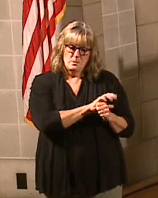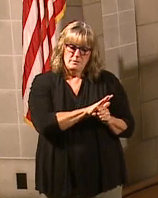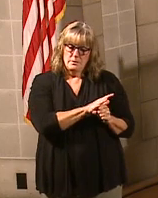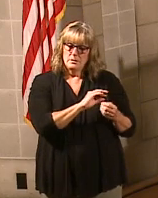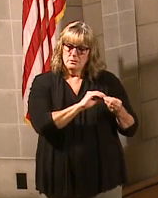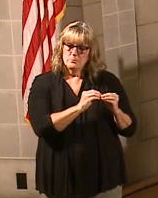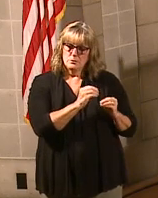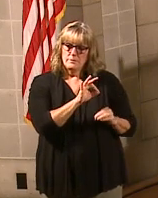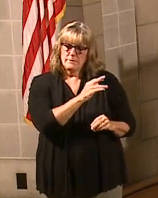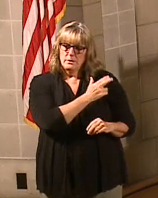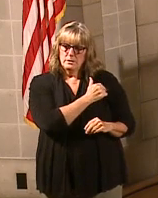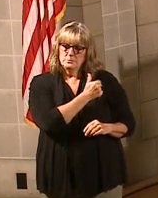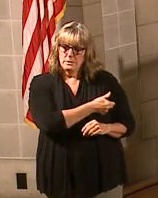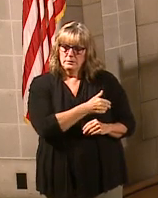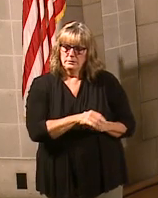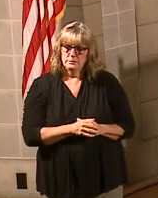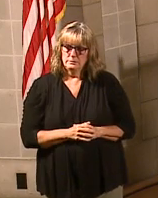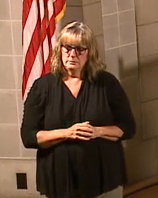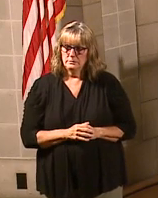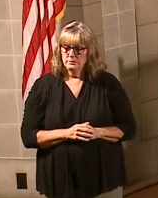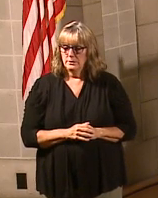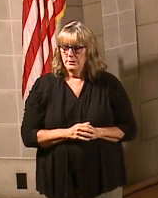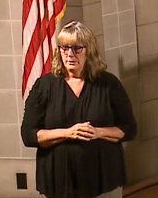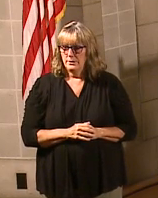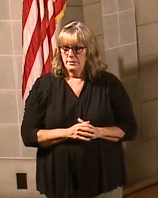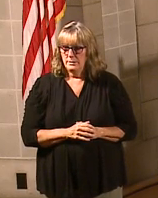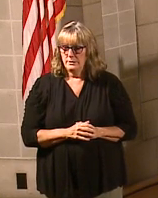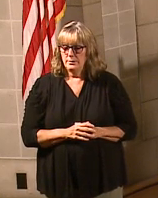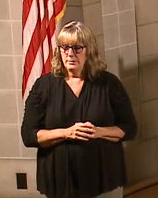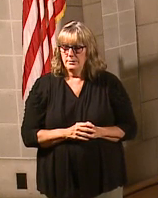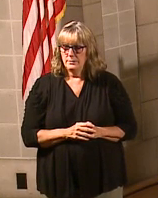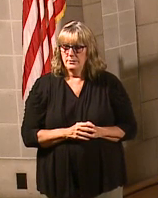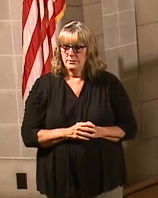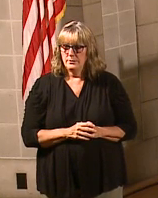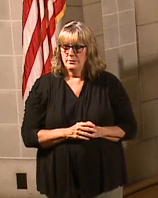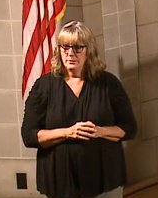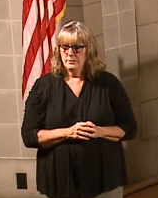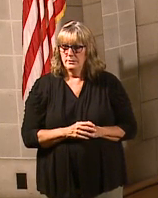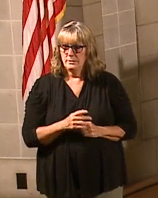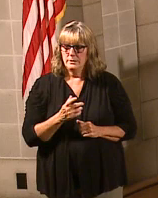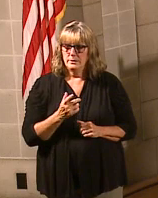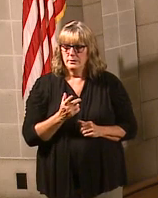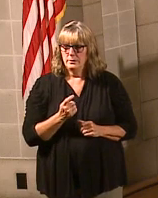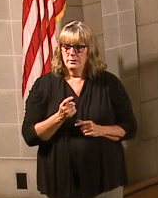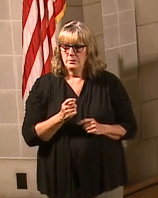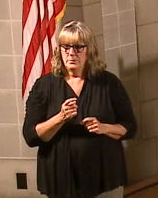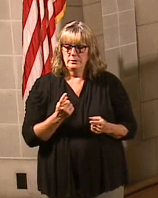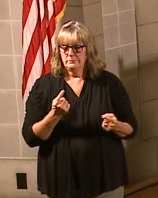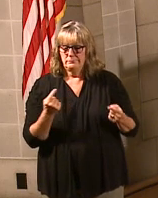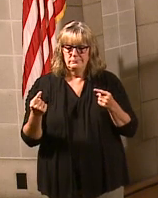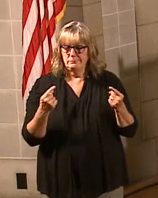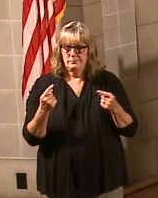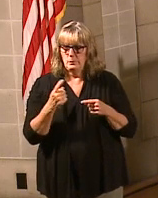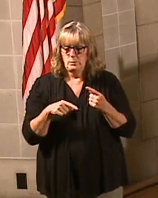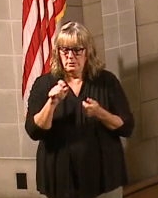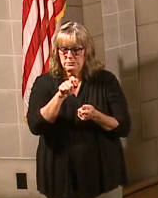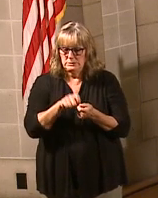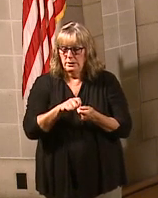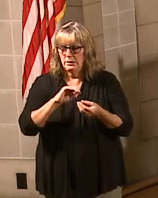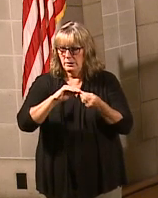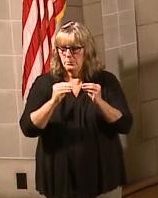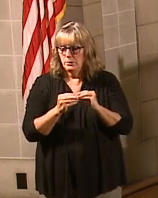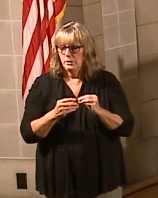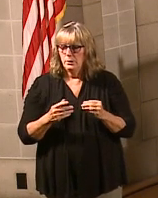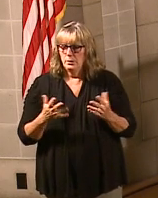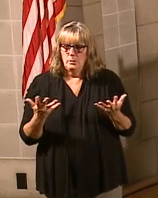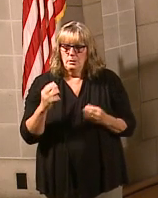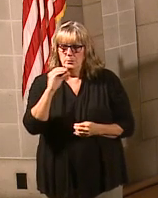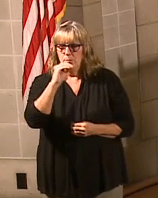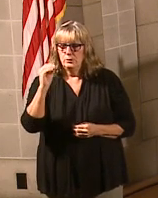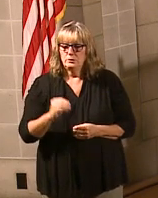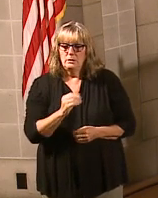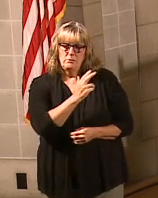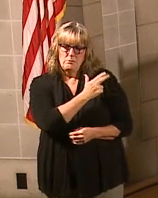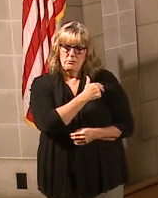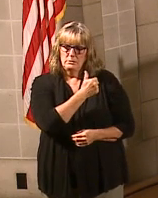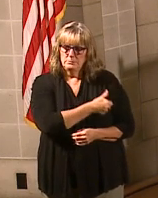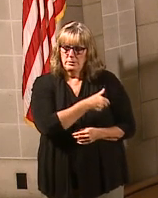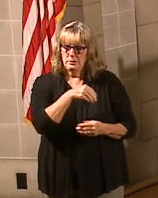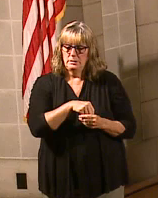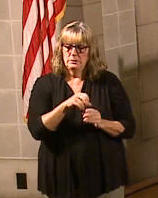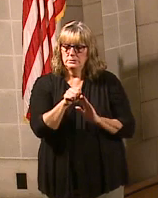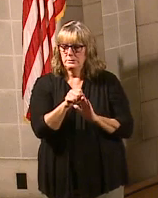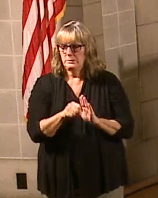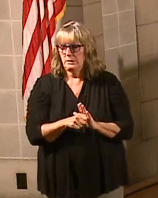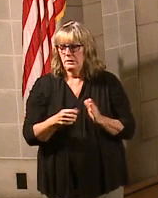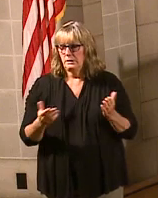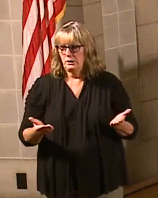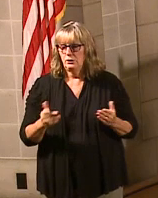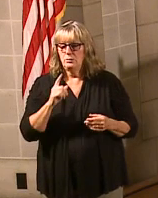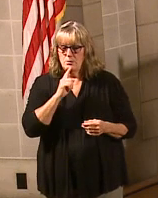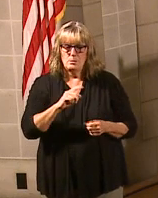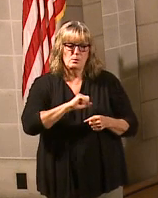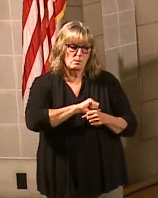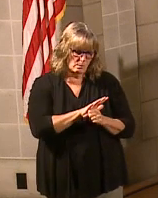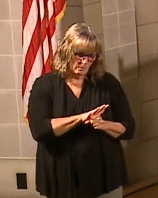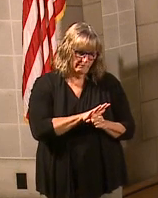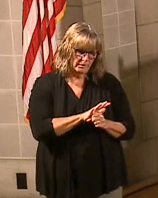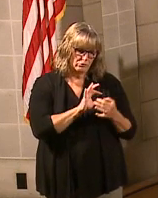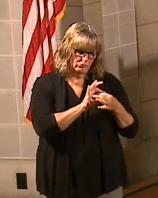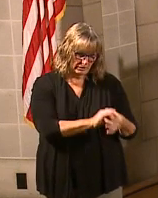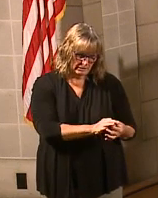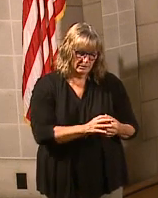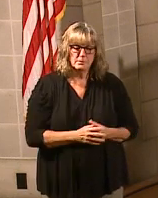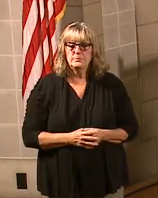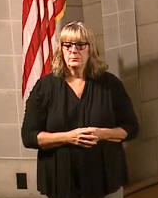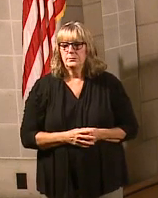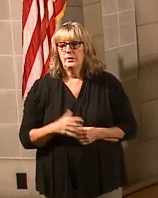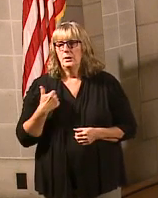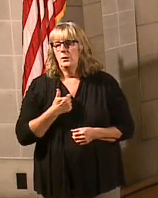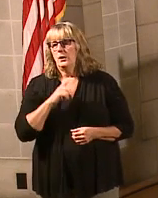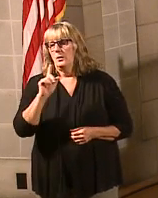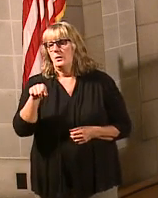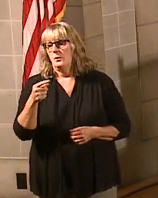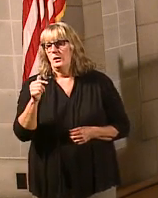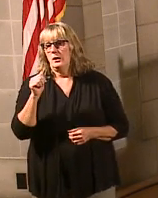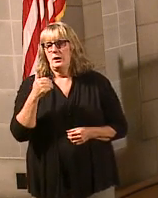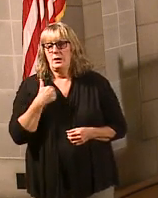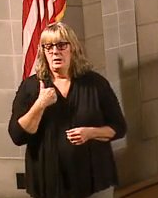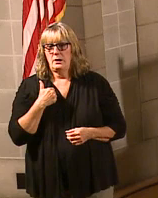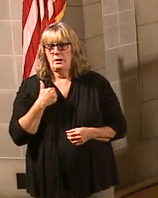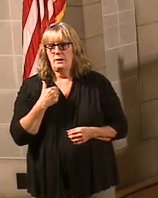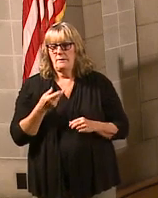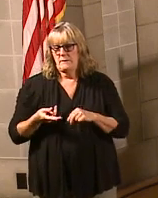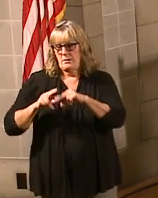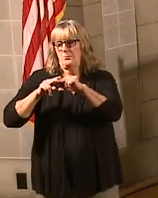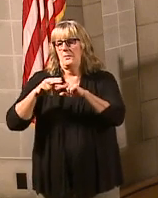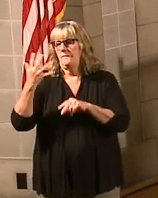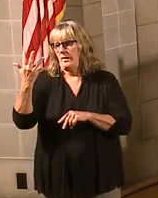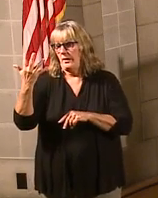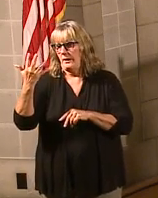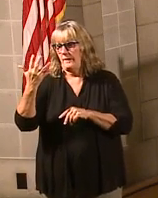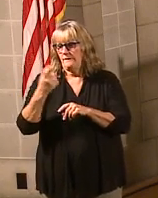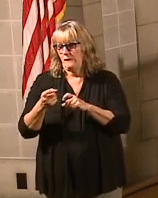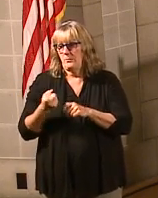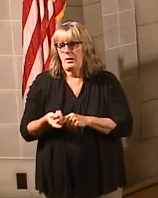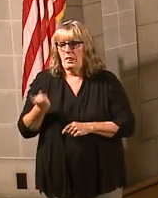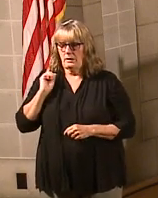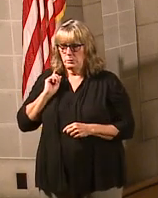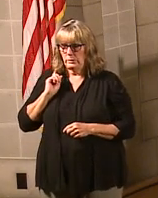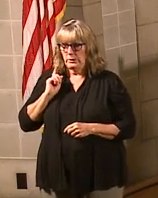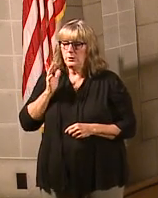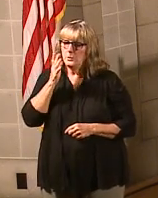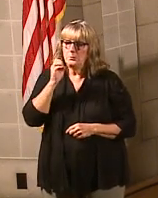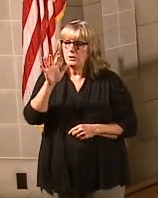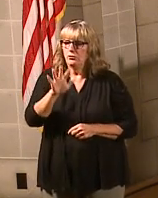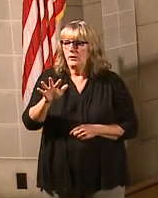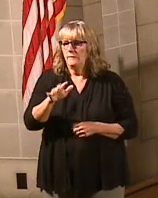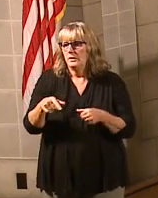YEAH?